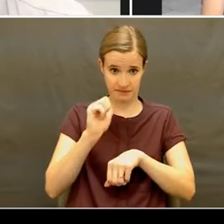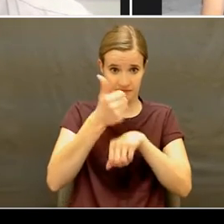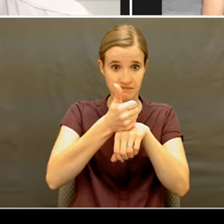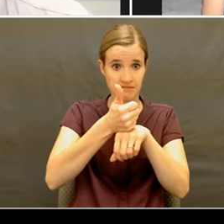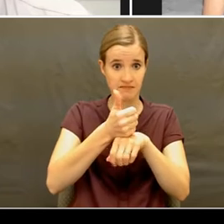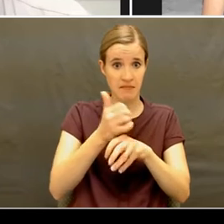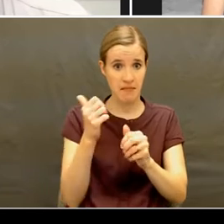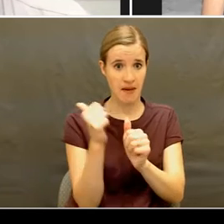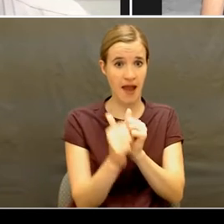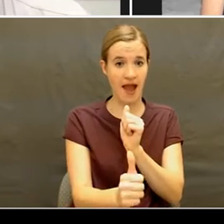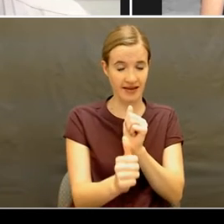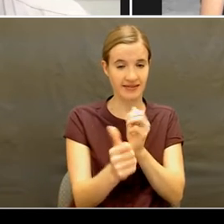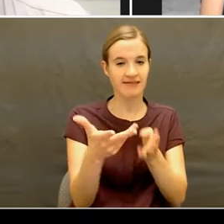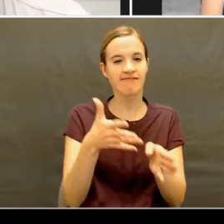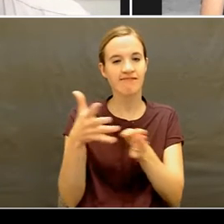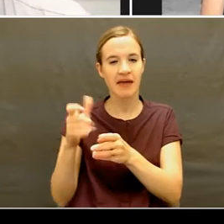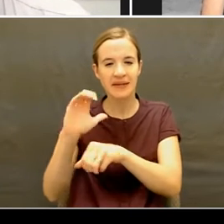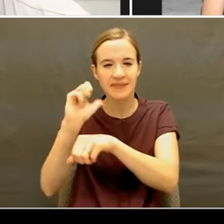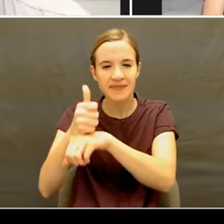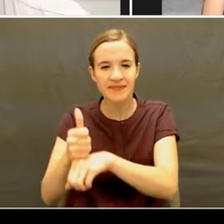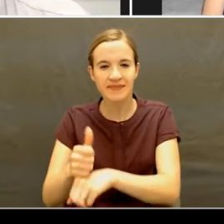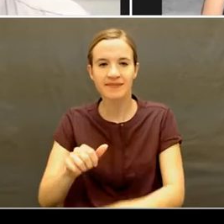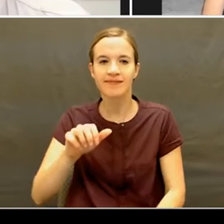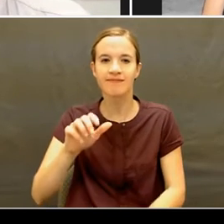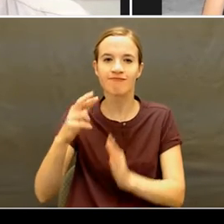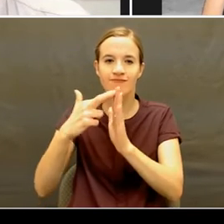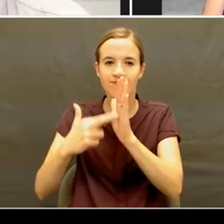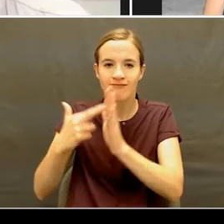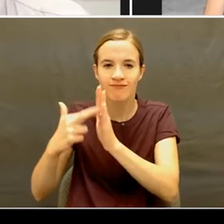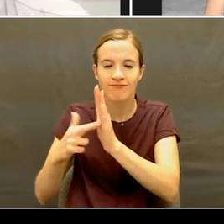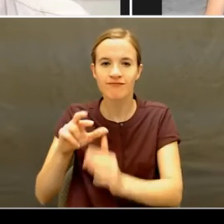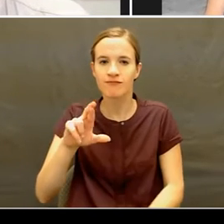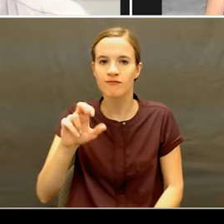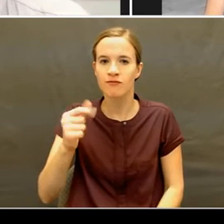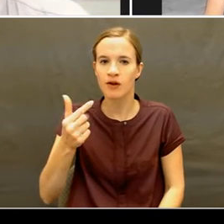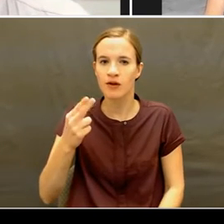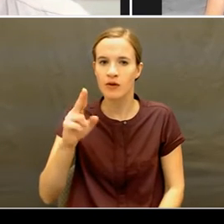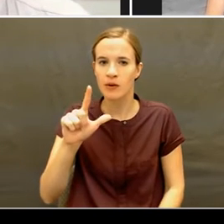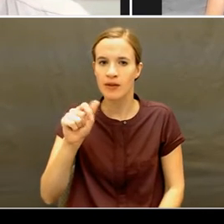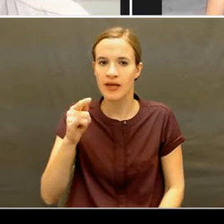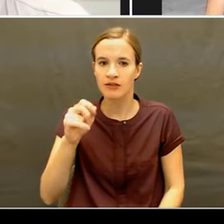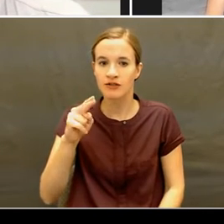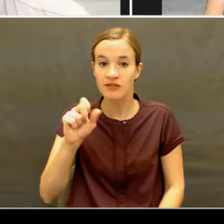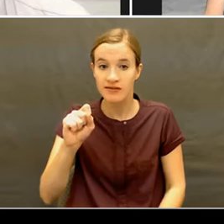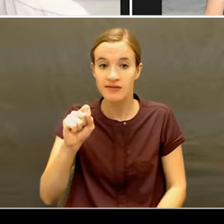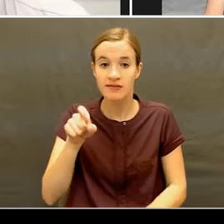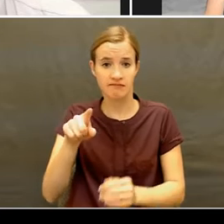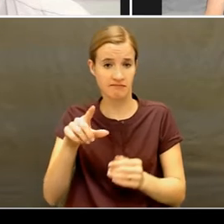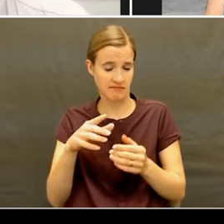coming in and as you said transportation happened right away and not without its its its pain and so